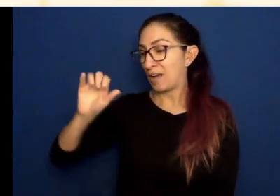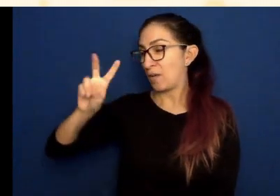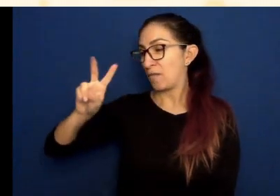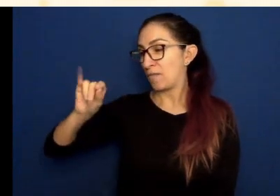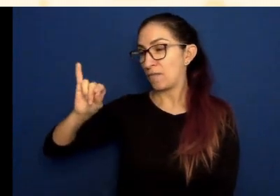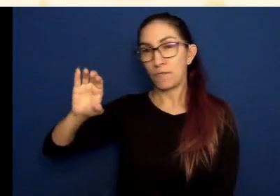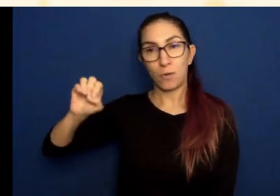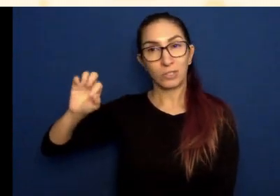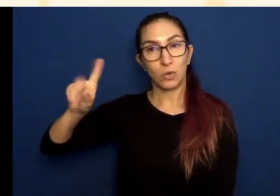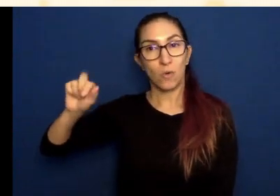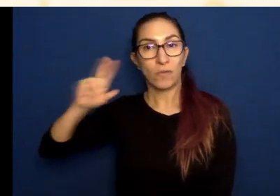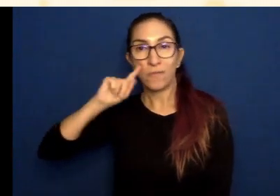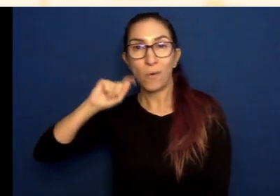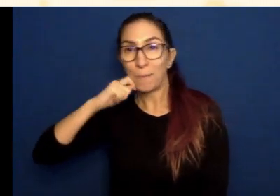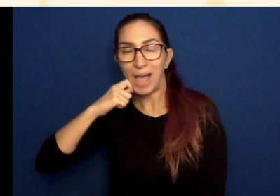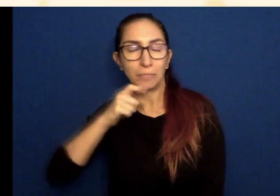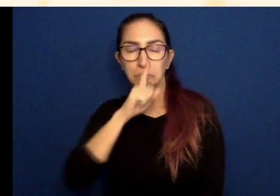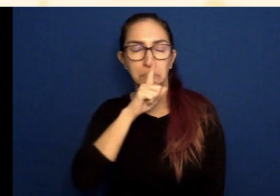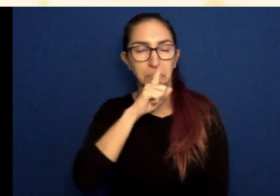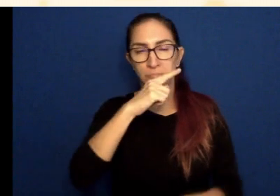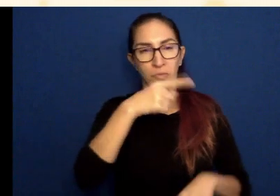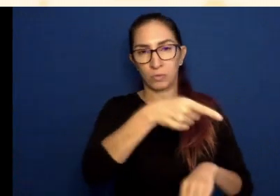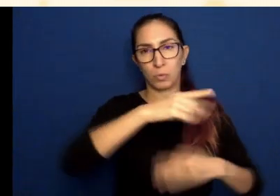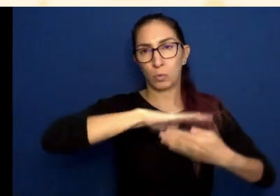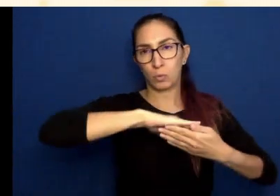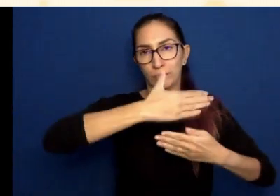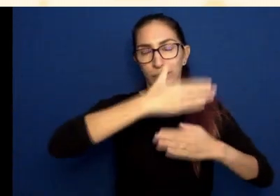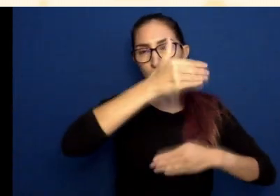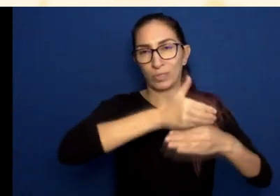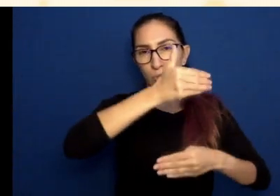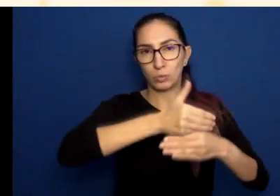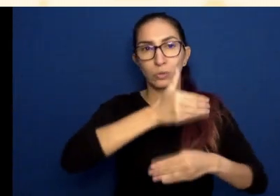But they're not native, so people have to purchase them, or choose to download them.